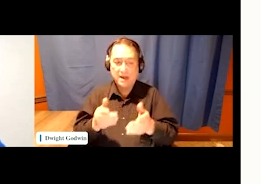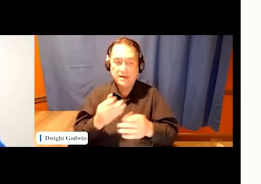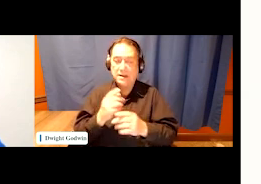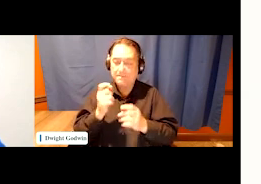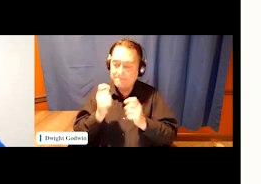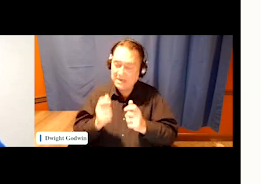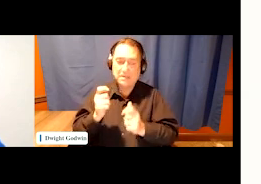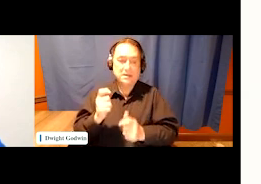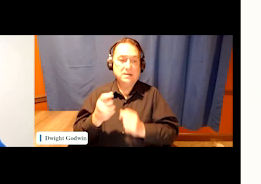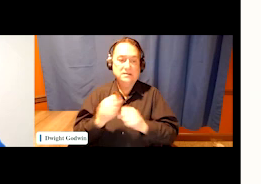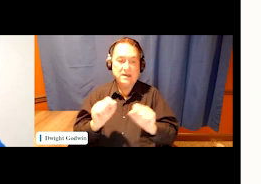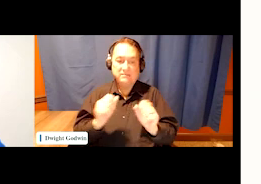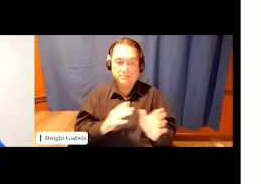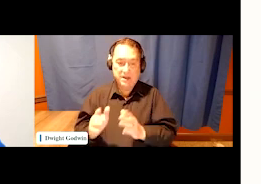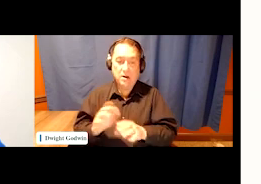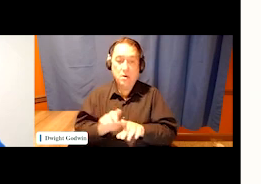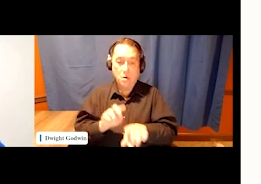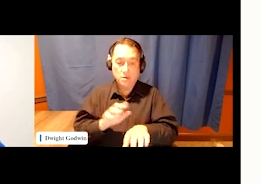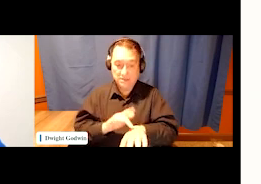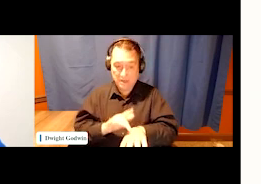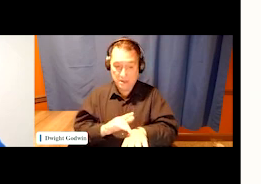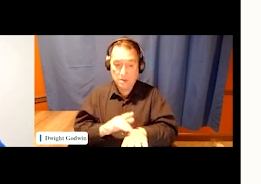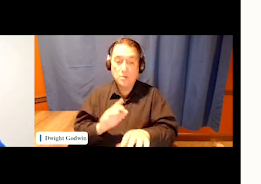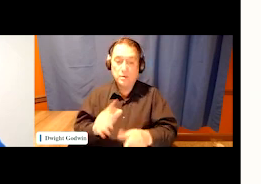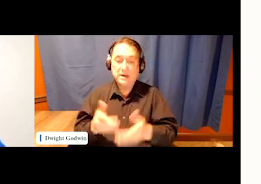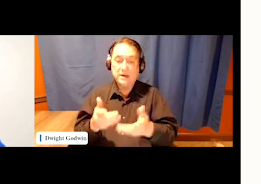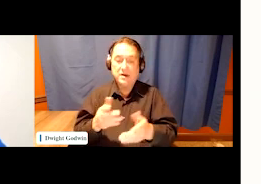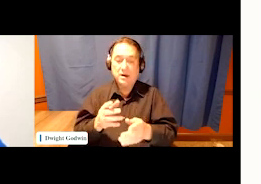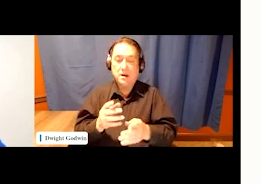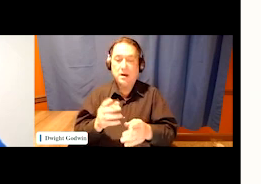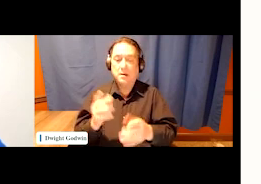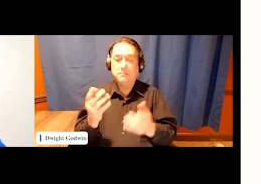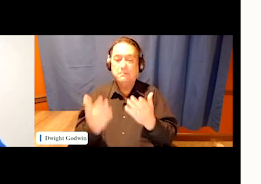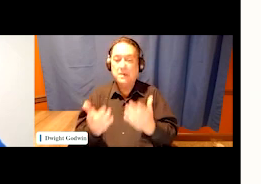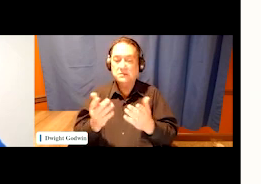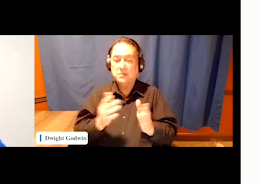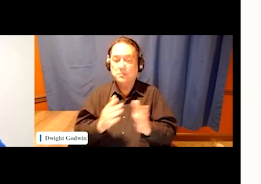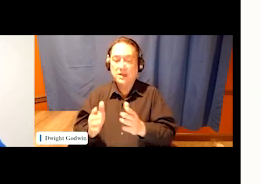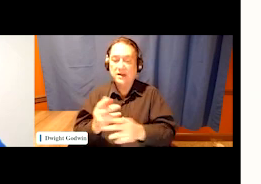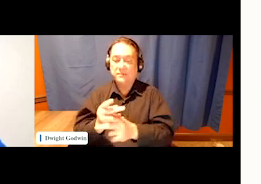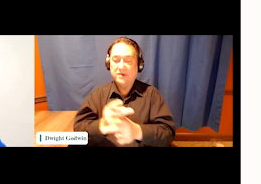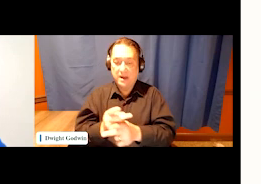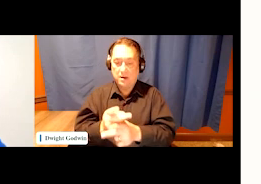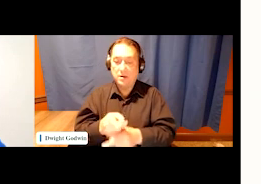On scene, we also provide a provisional plan of care that is created. And while we're creating this,